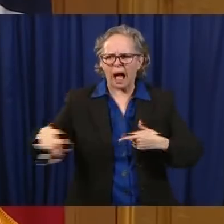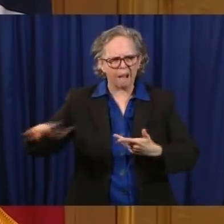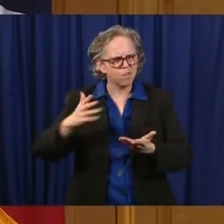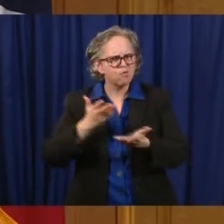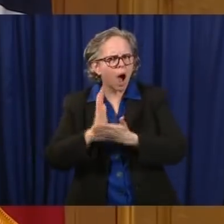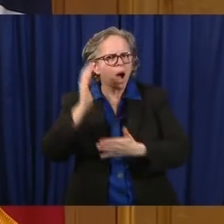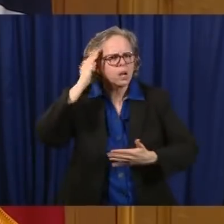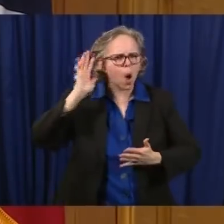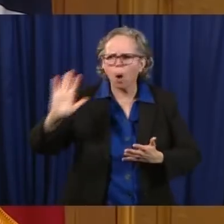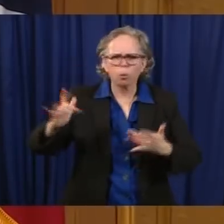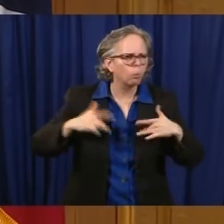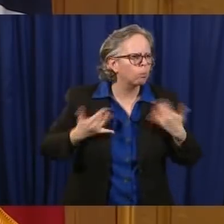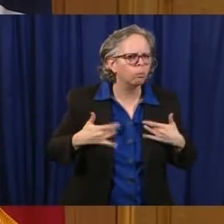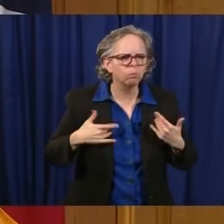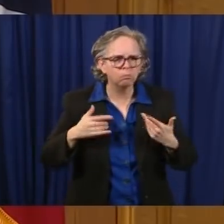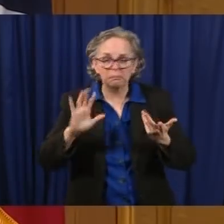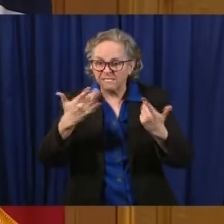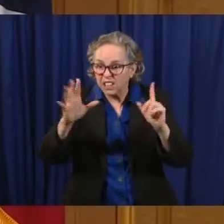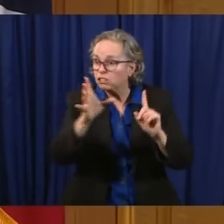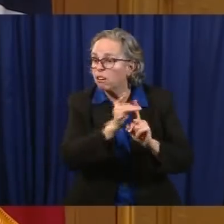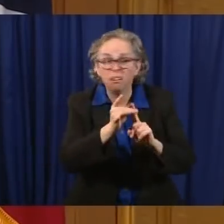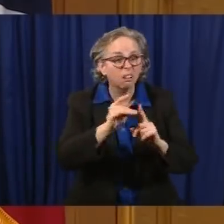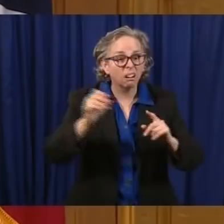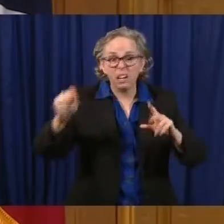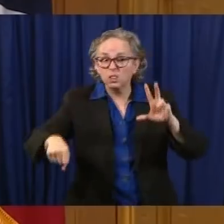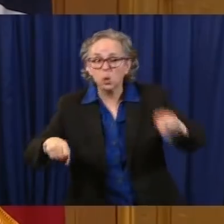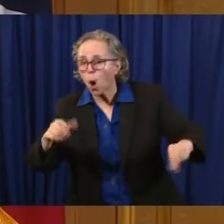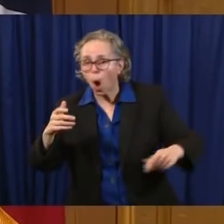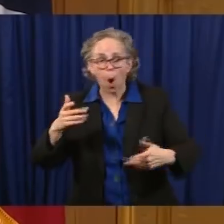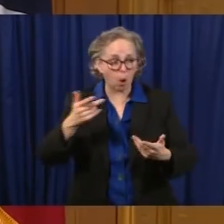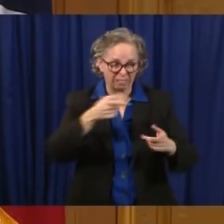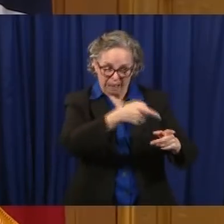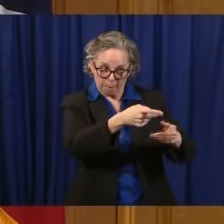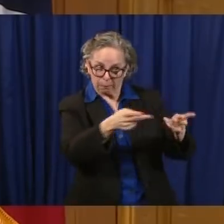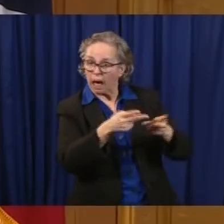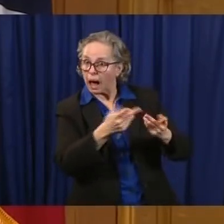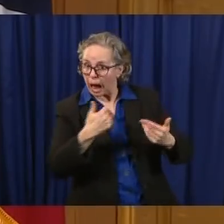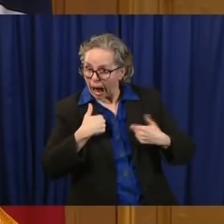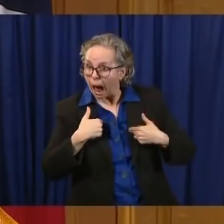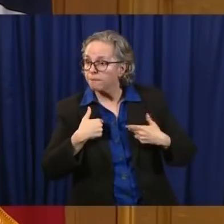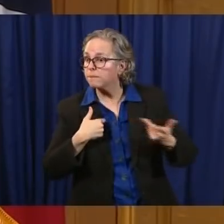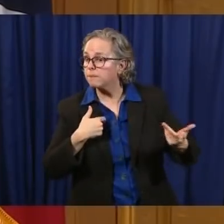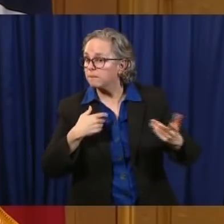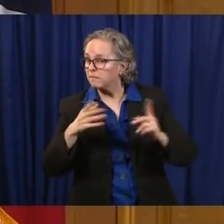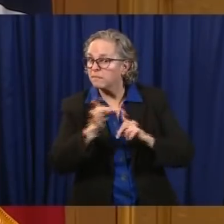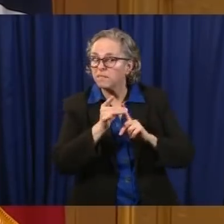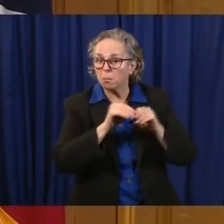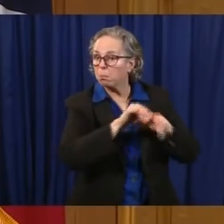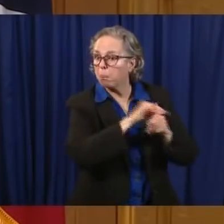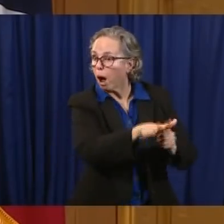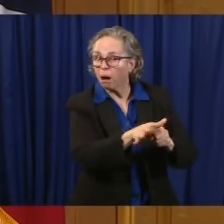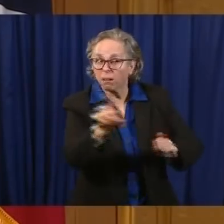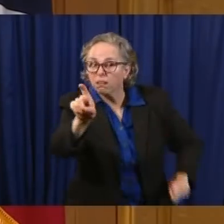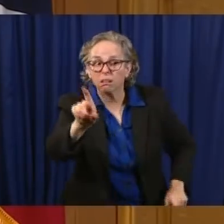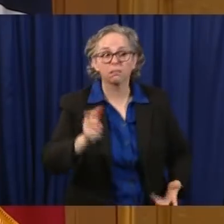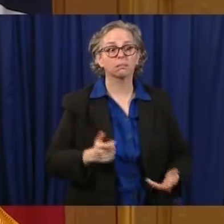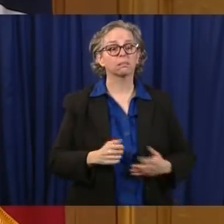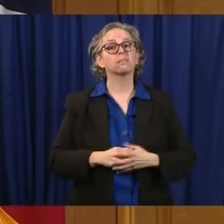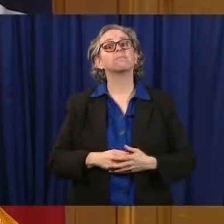RESIDENTS CAN BE VULNERABLE TO INFECTIONS,, FAMILIES OF LAWN CARE RESIDENTS, HAVE A RIGHT TO KNOW IF THE INDIVIDUAL ASSOCIATED WITH THE PLACES